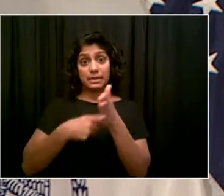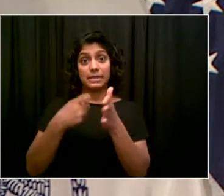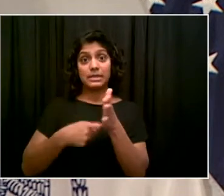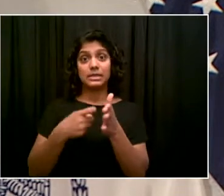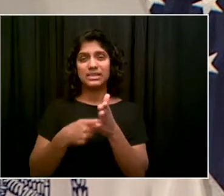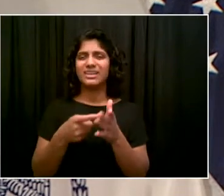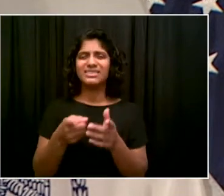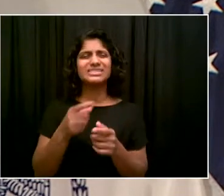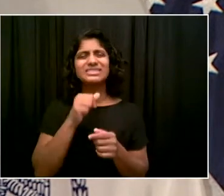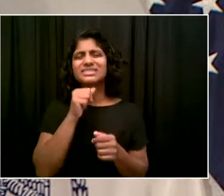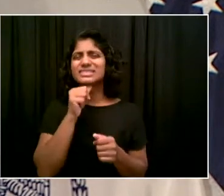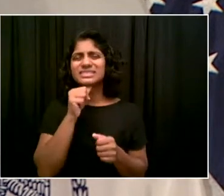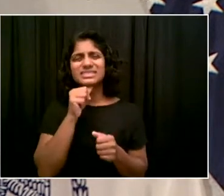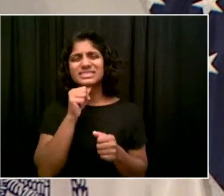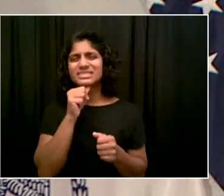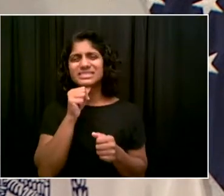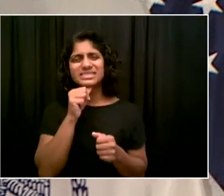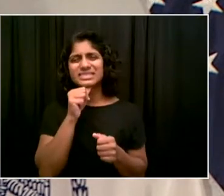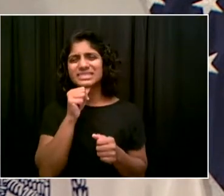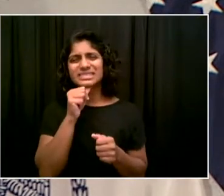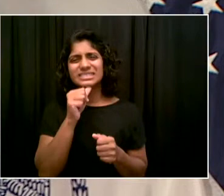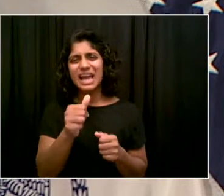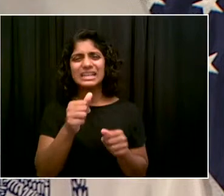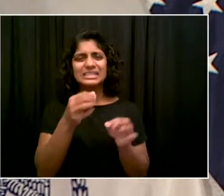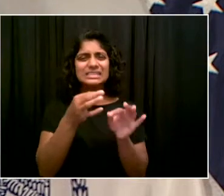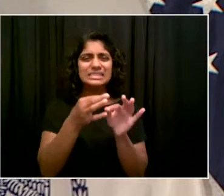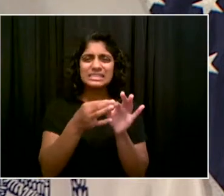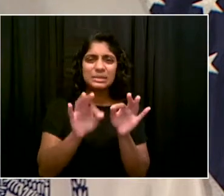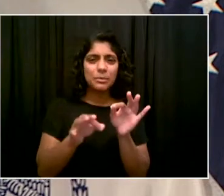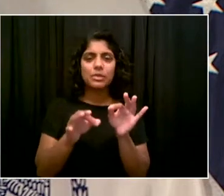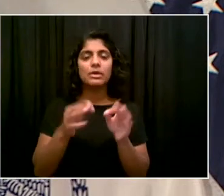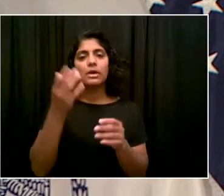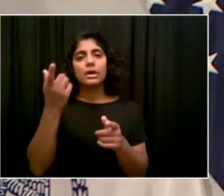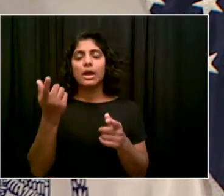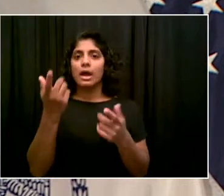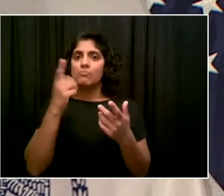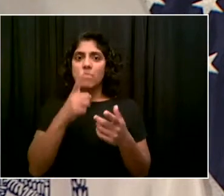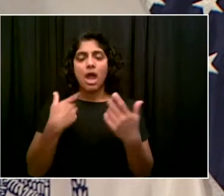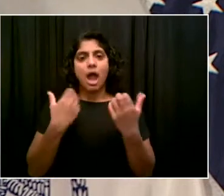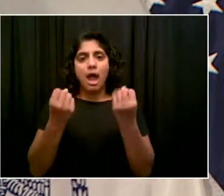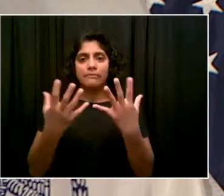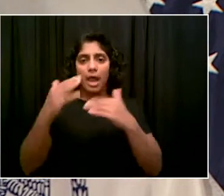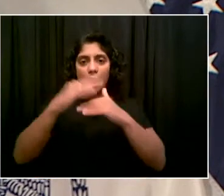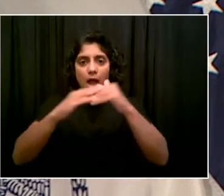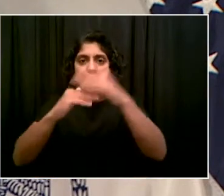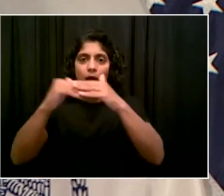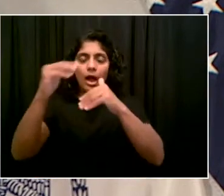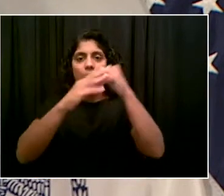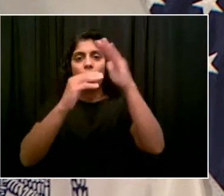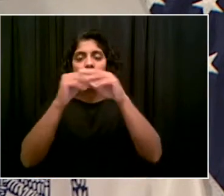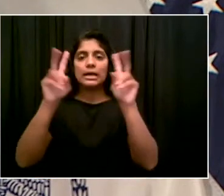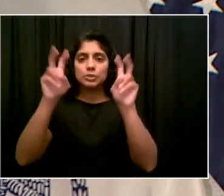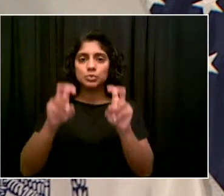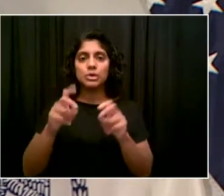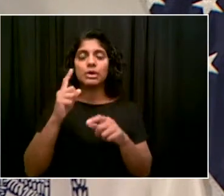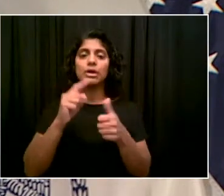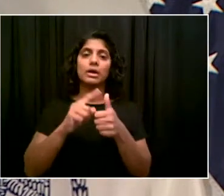IS SO MYAN ELEMENTS WE NEED TO ADDRESS INCLUDING THE AFCTIF WE DON'T GET PEOPLE OUT